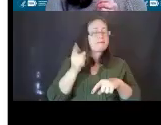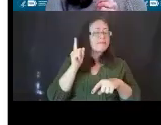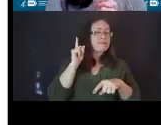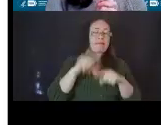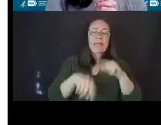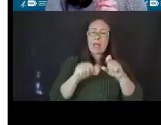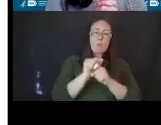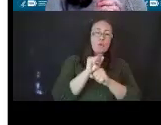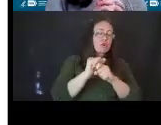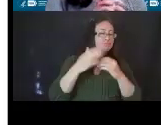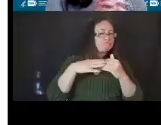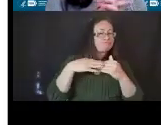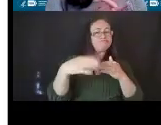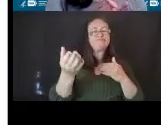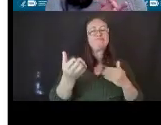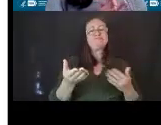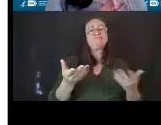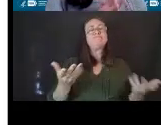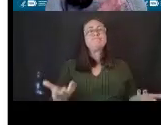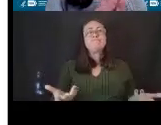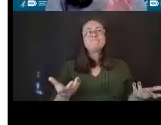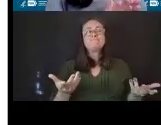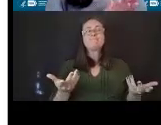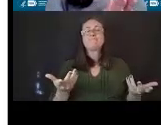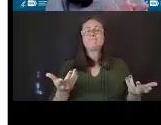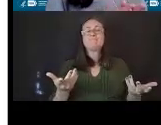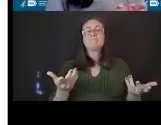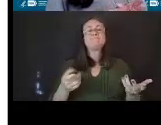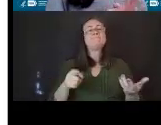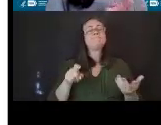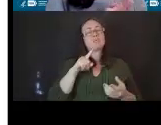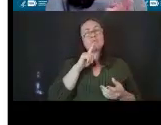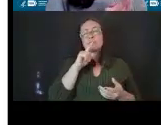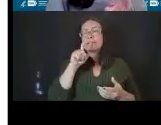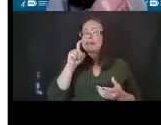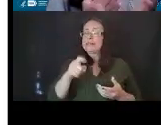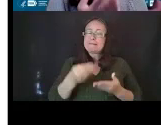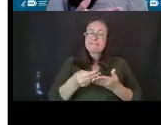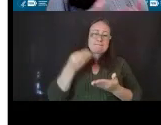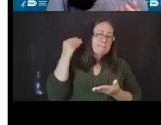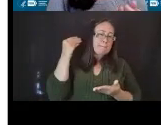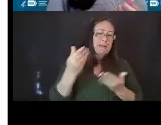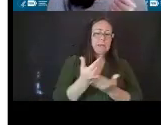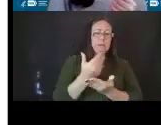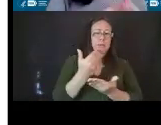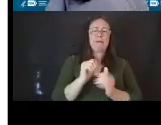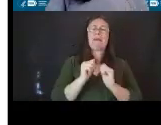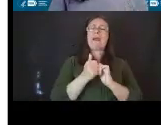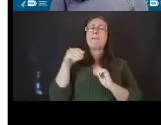can you share or buy secondhand equipment? Or are there public resources that you can utilize?